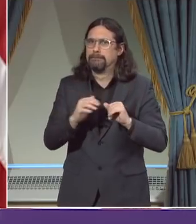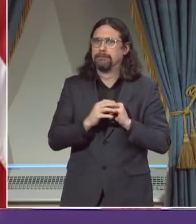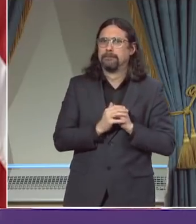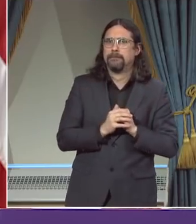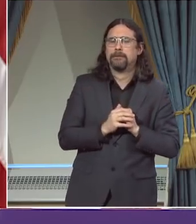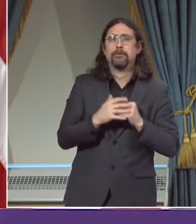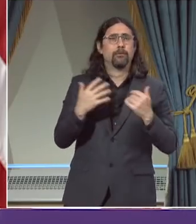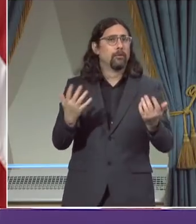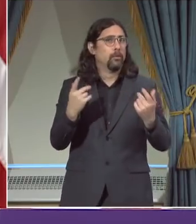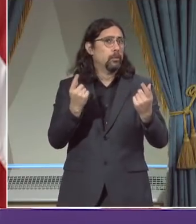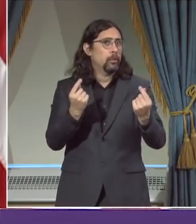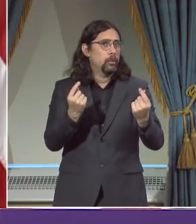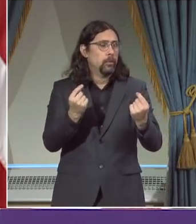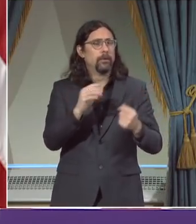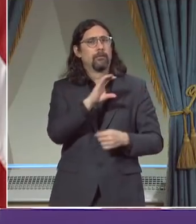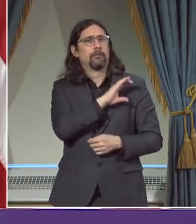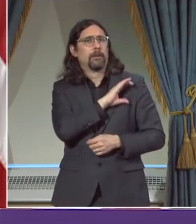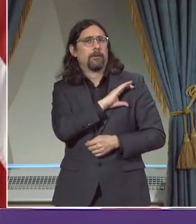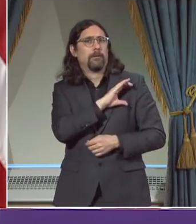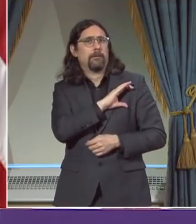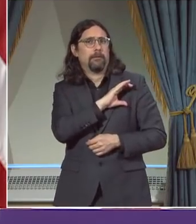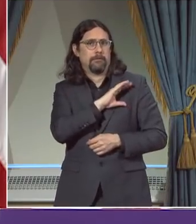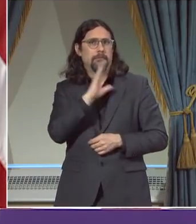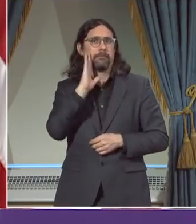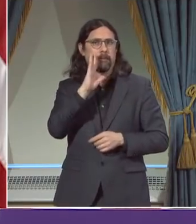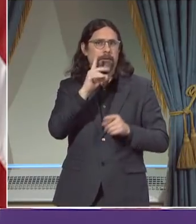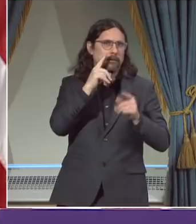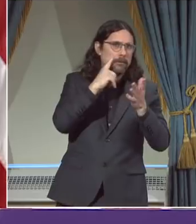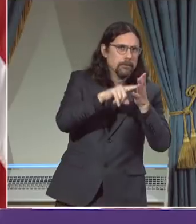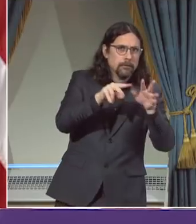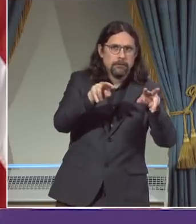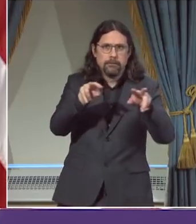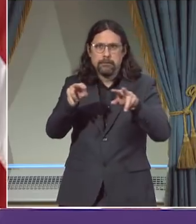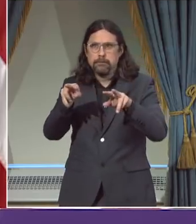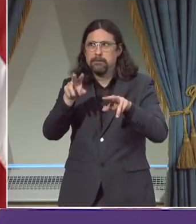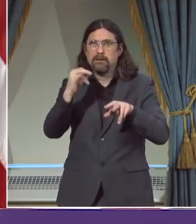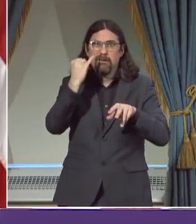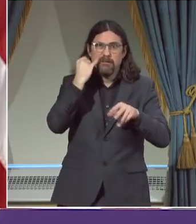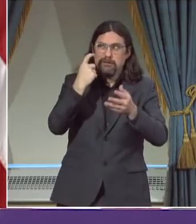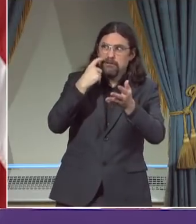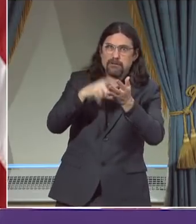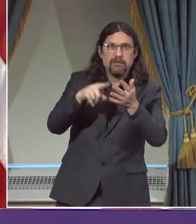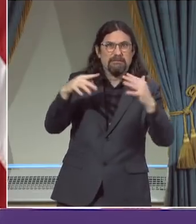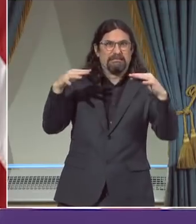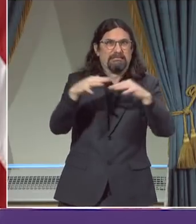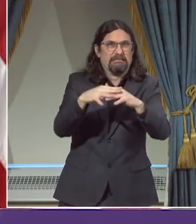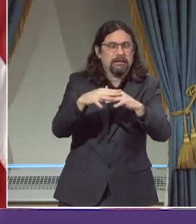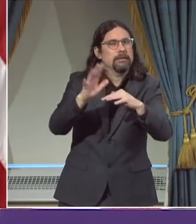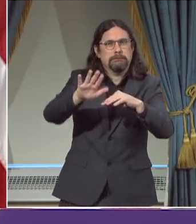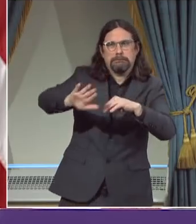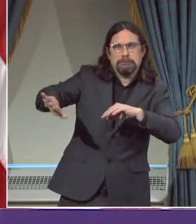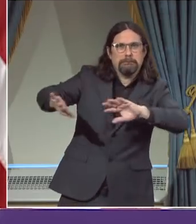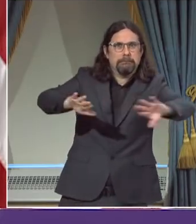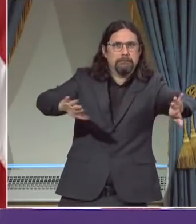SEE ANY SUBWAY CARS THAT ARE CROWDED. I WANT TO ASK ALL NEW RKYOERS AGAIN, THIS SHOULD NOT BE SOMETHING YOU SEE